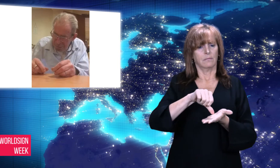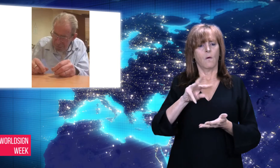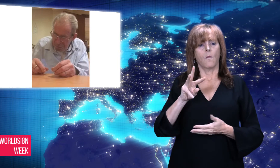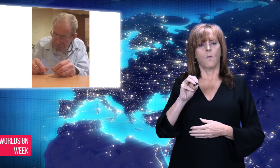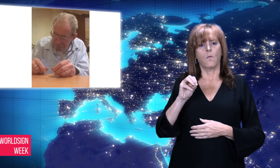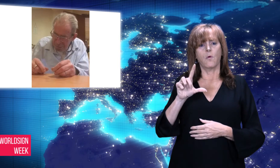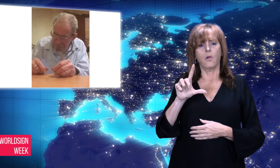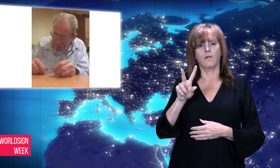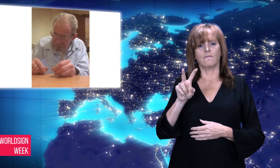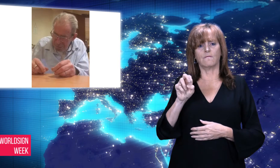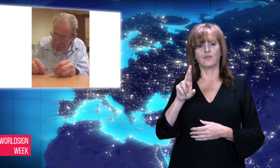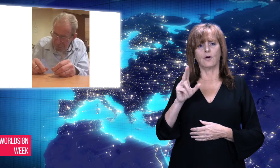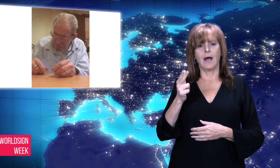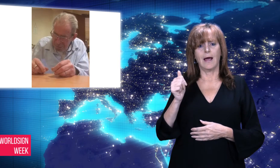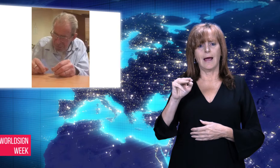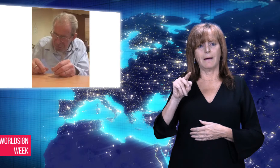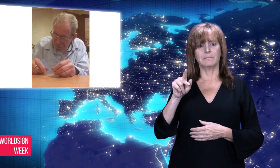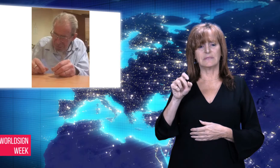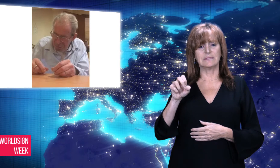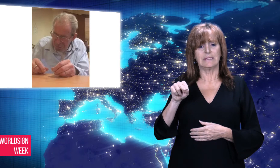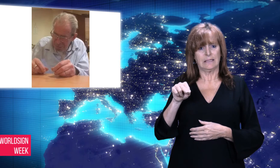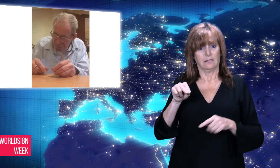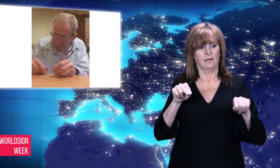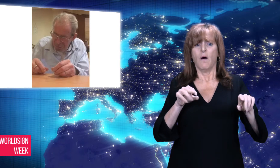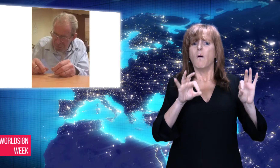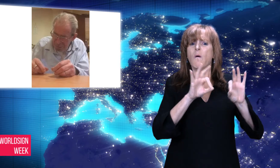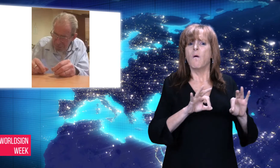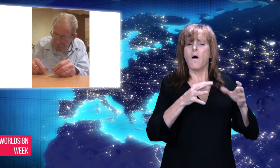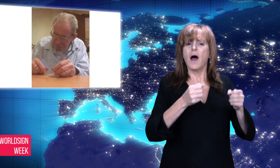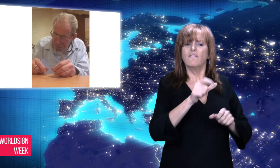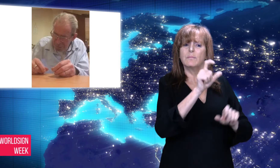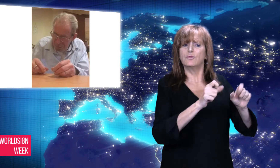Wolverhampton, UK which has no employees to